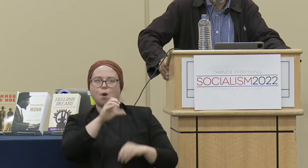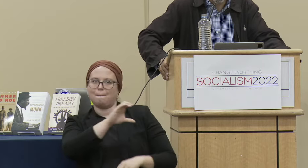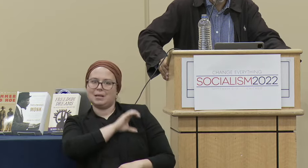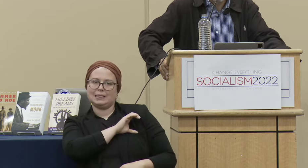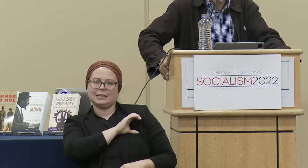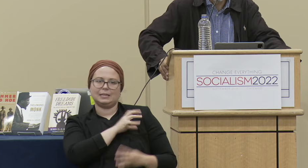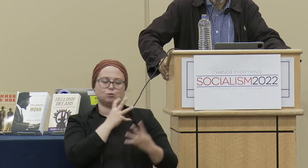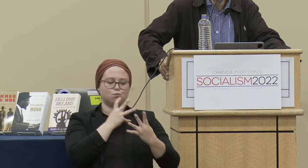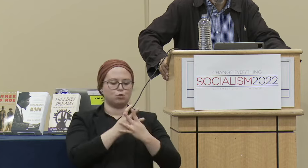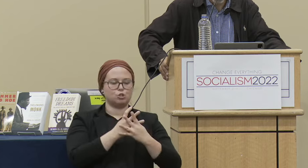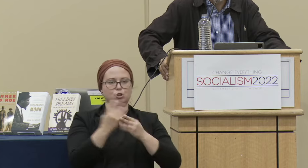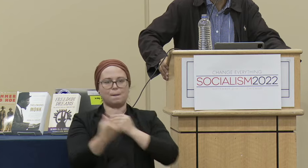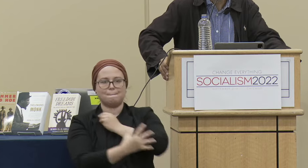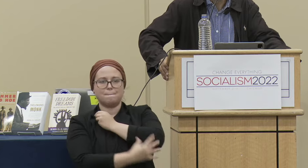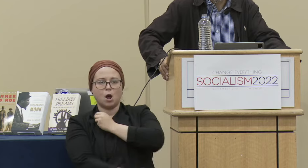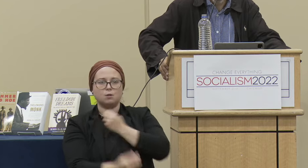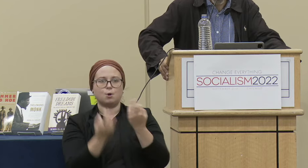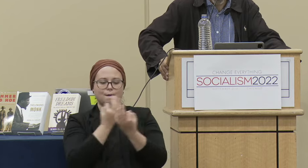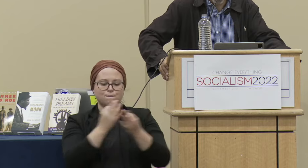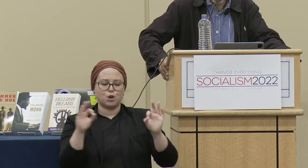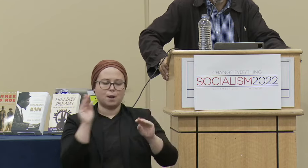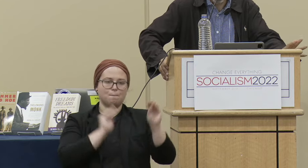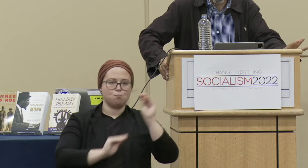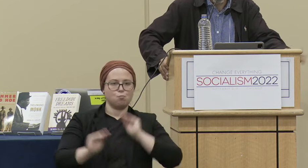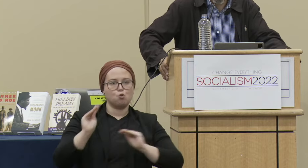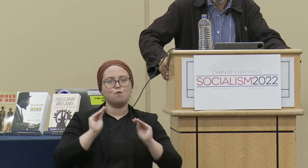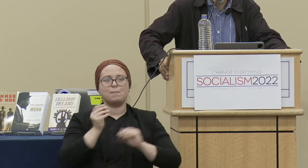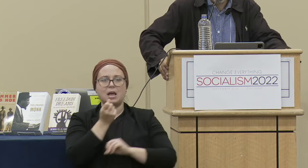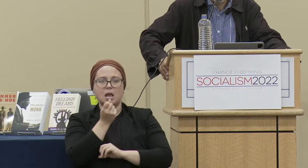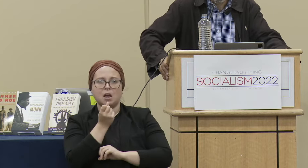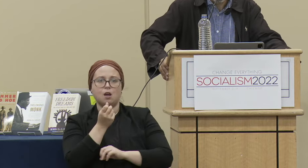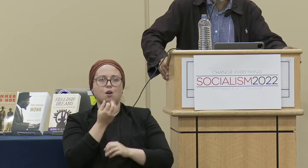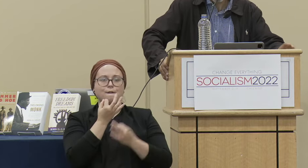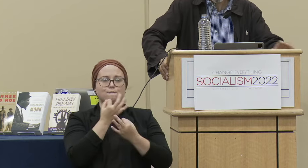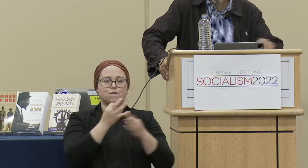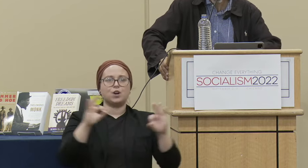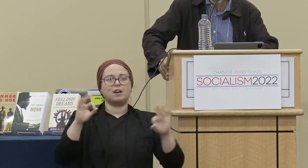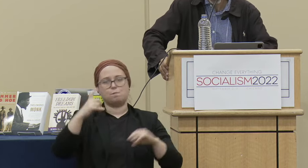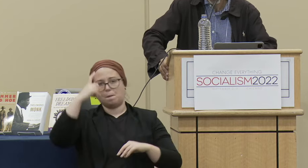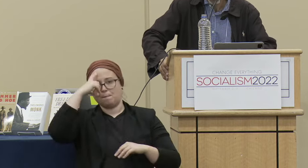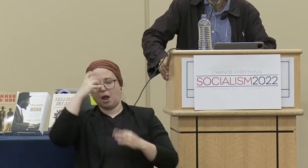from police, prisons, and poverty. Freedom of movement.